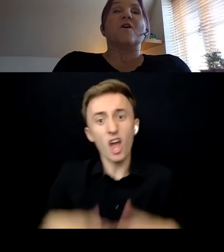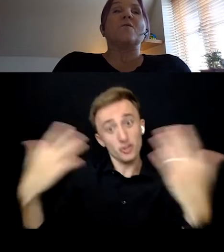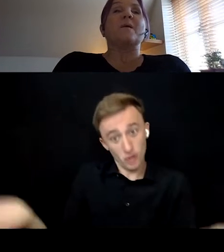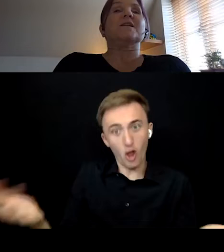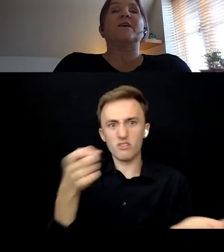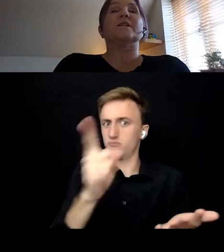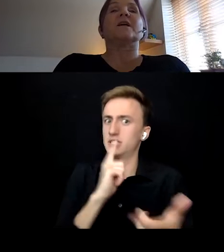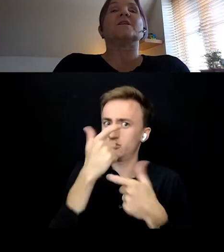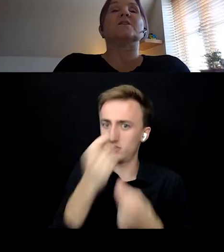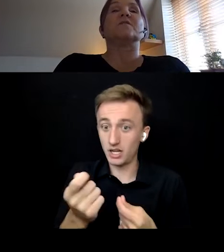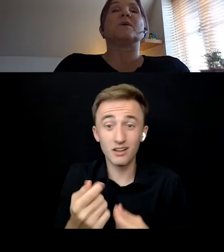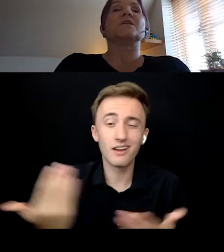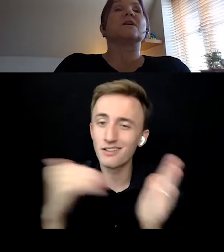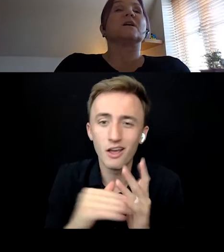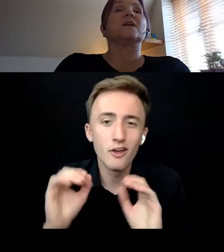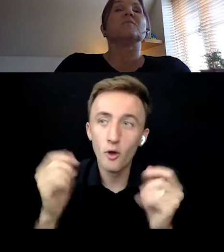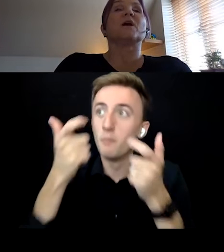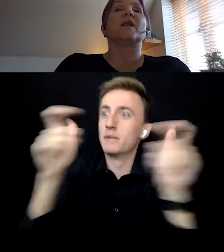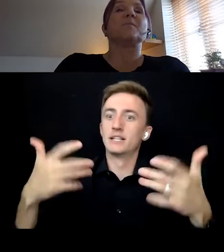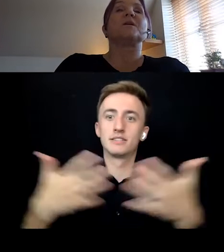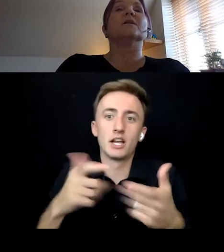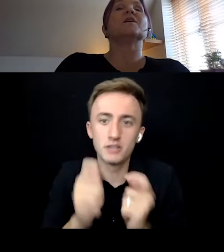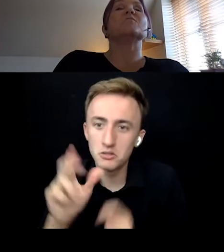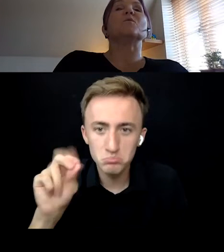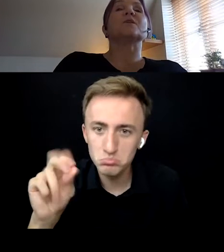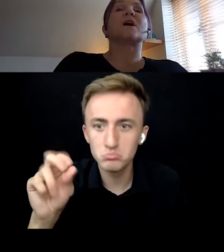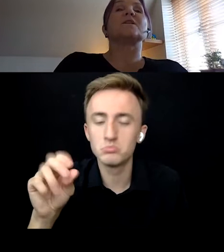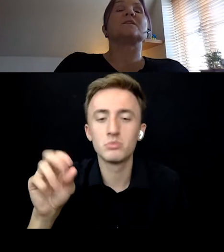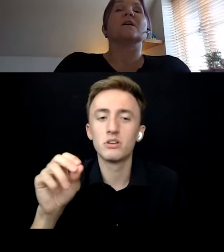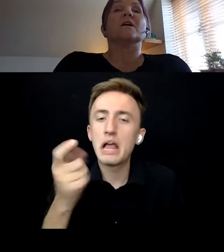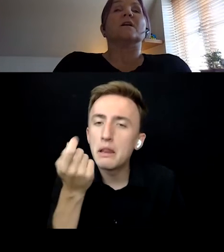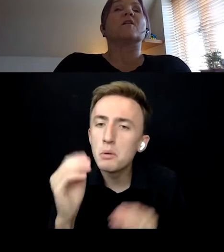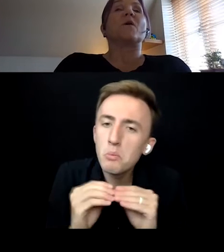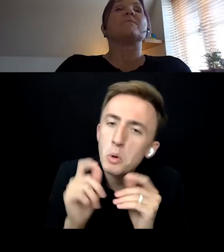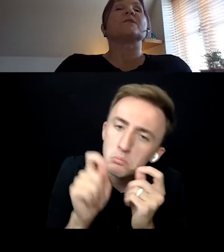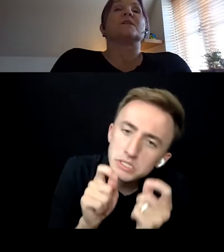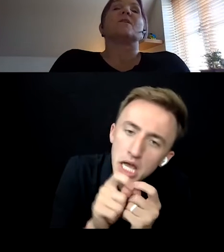no big scary changes, but just a little bit more clip and precise, a little bit more emphasis in